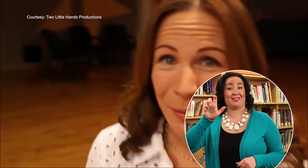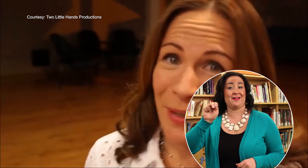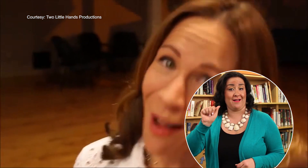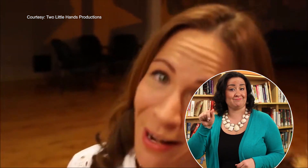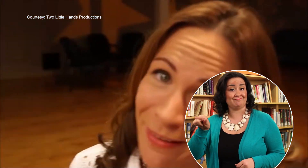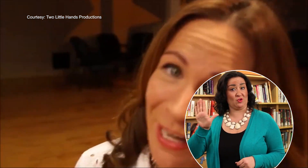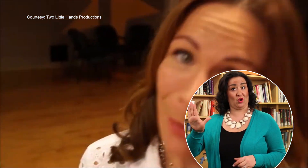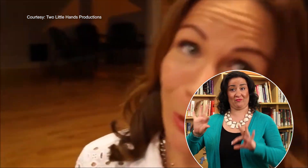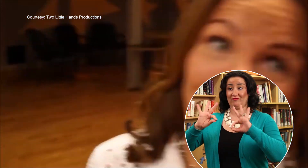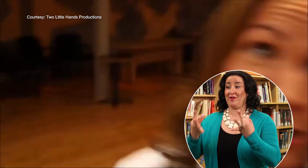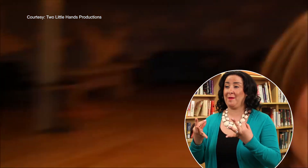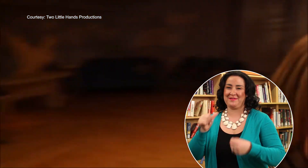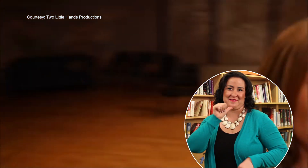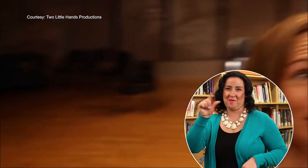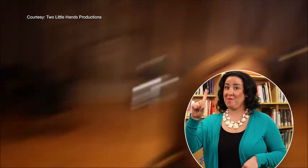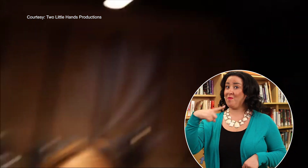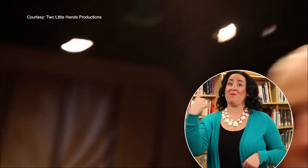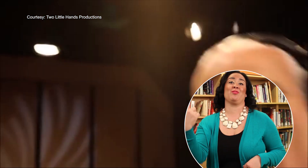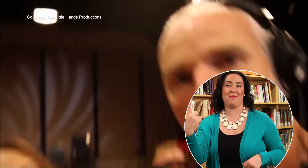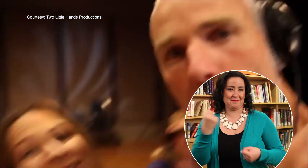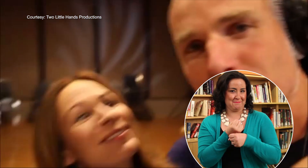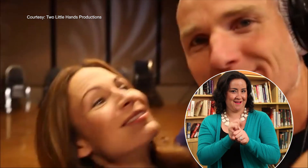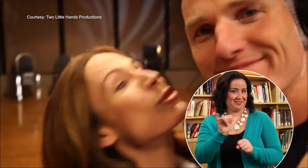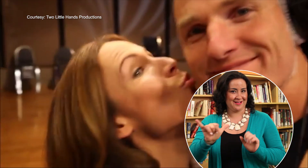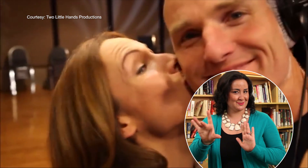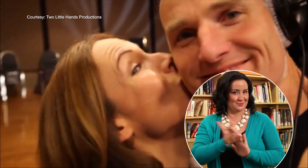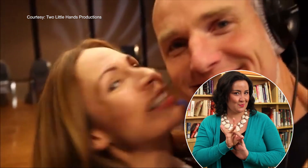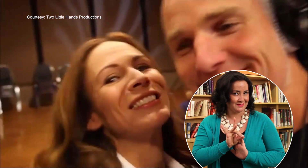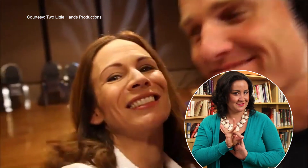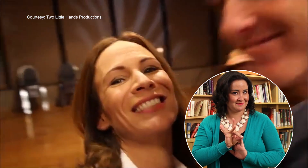Elena’s isn’t the only family to have made this choice.